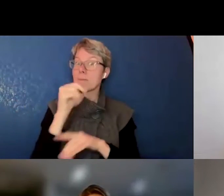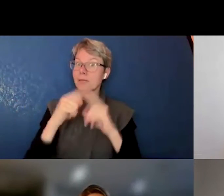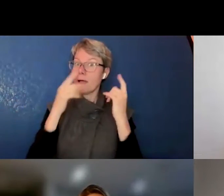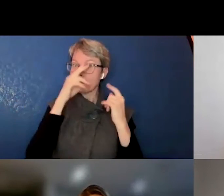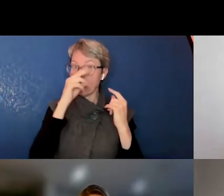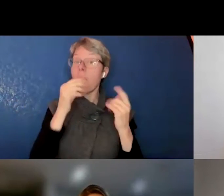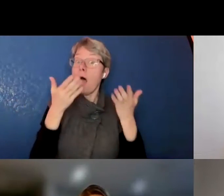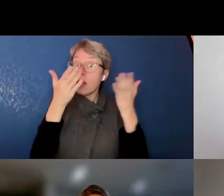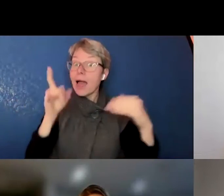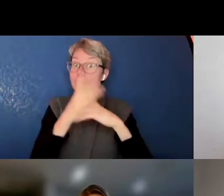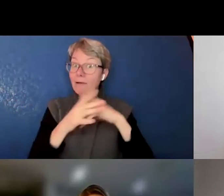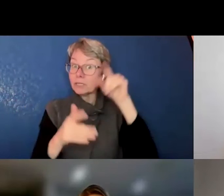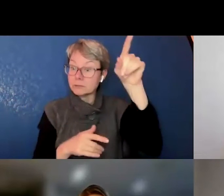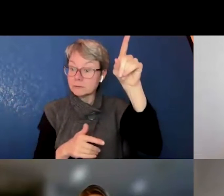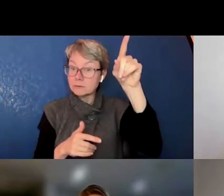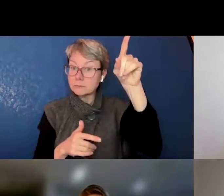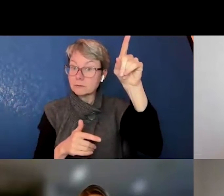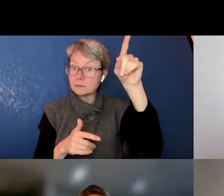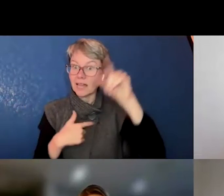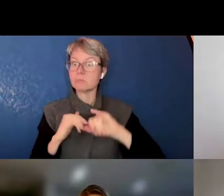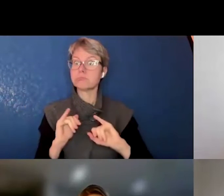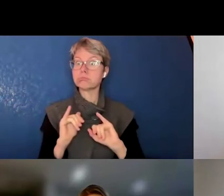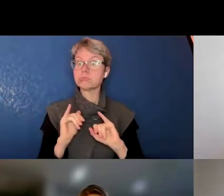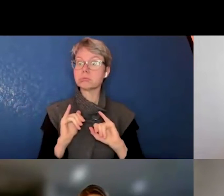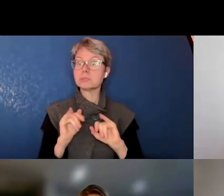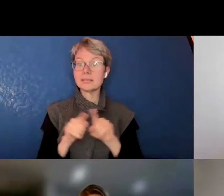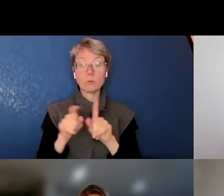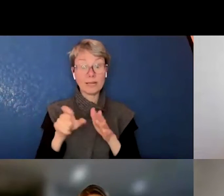for someone to be in and just like Dean says for for a young person to actually figure out how to